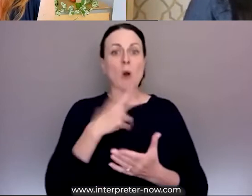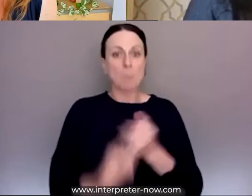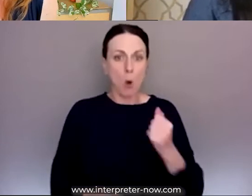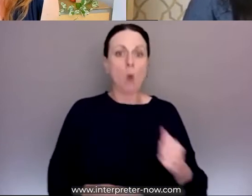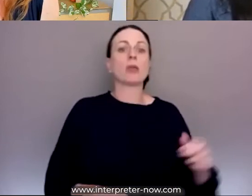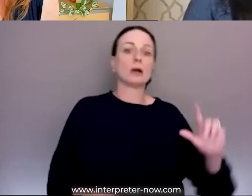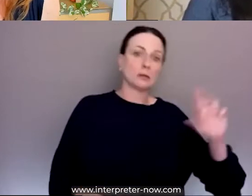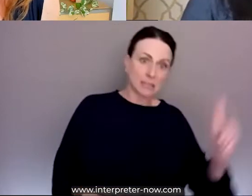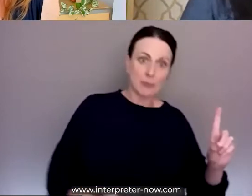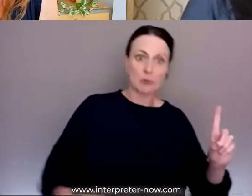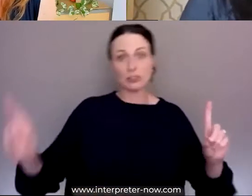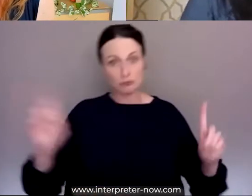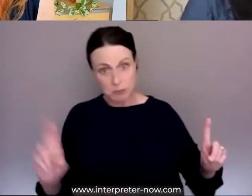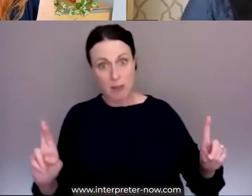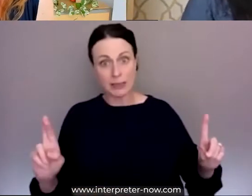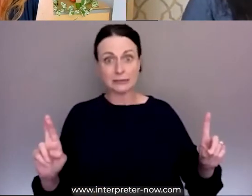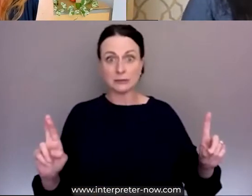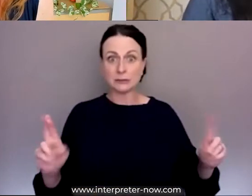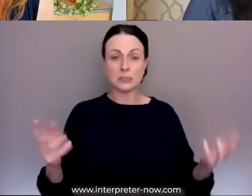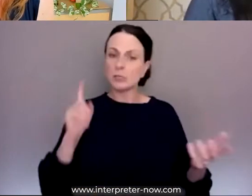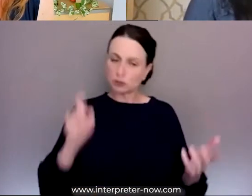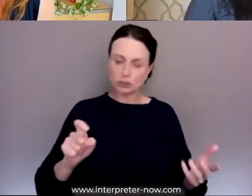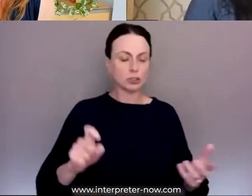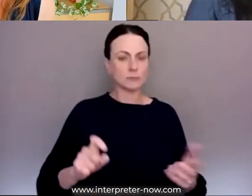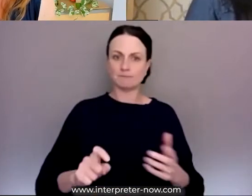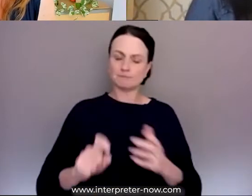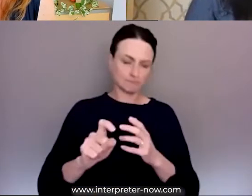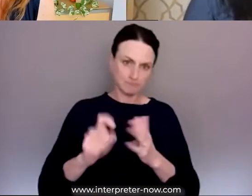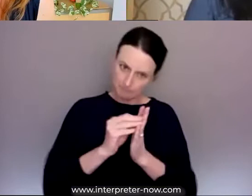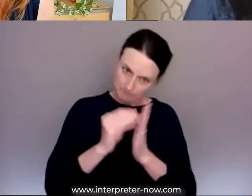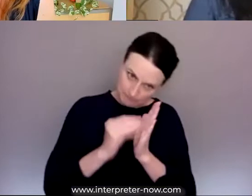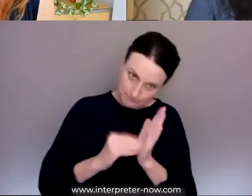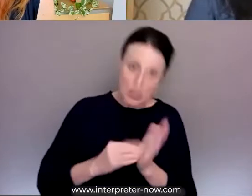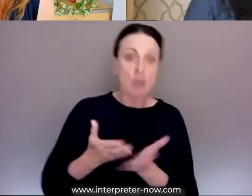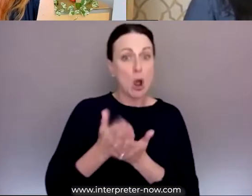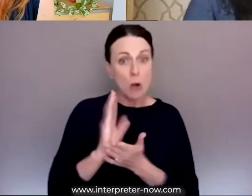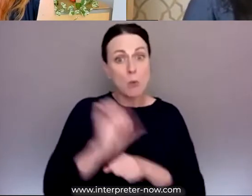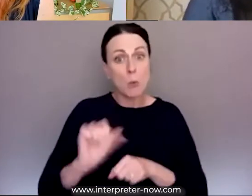Call Democrats to really make a stand for codifying the rights that they worked so hard to get.